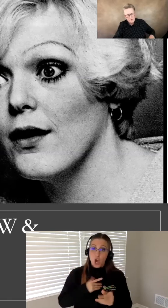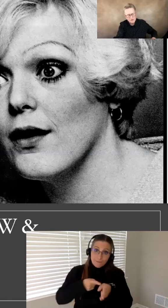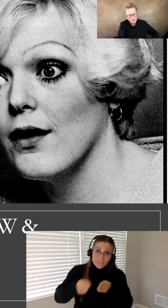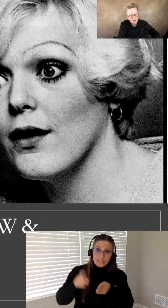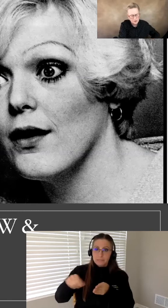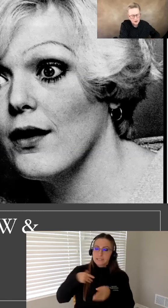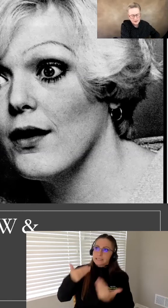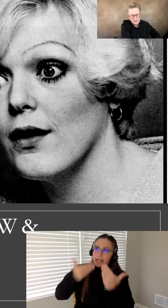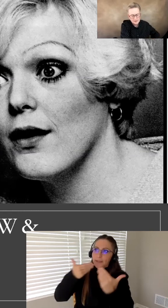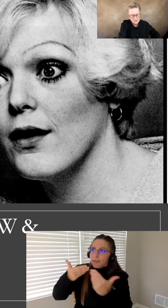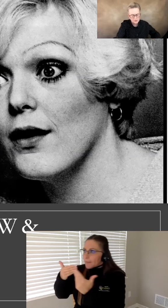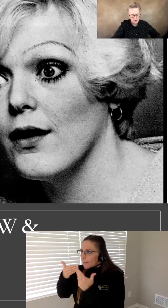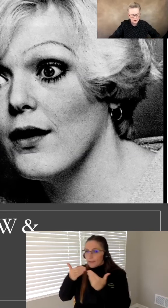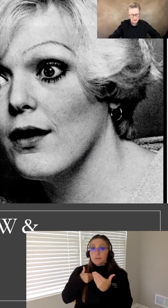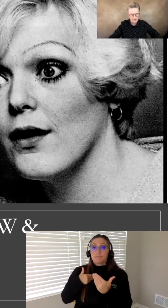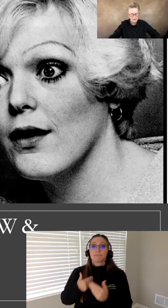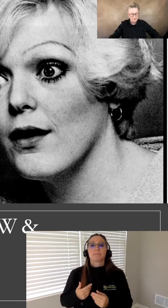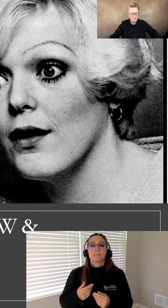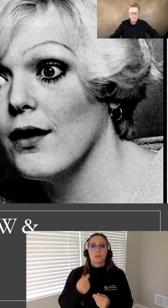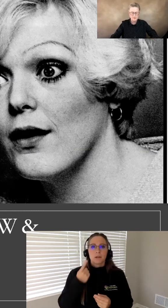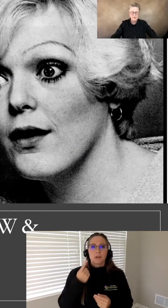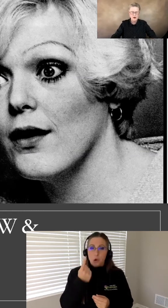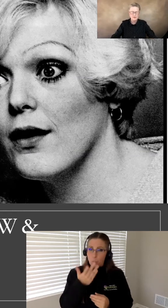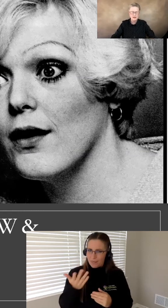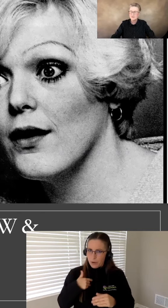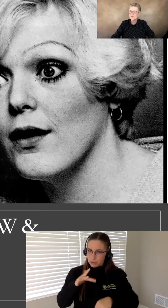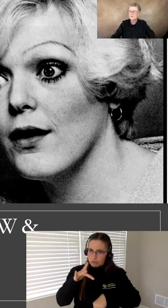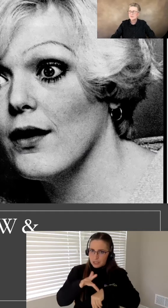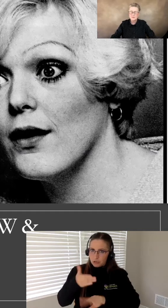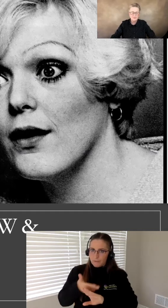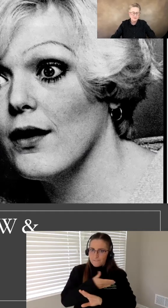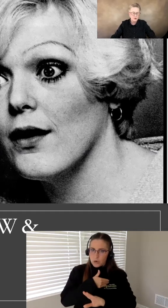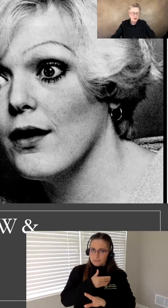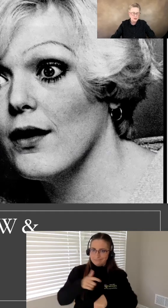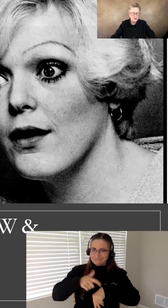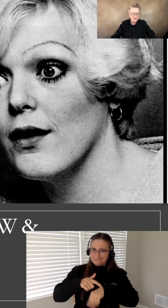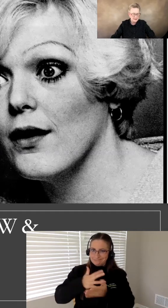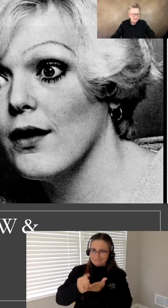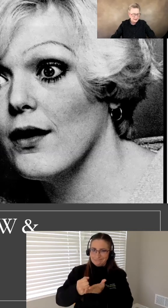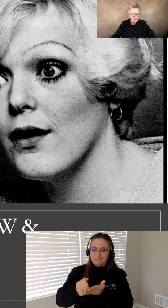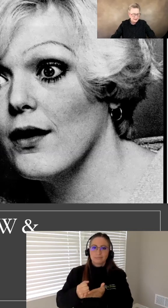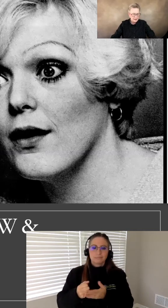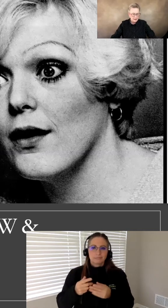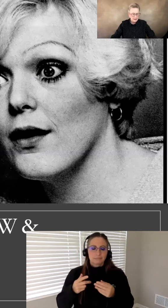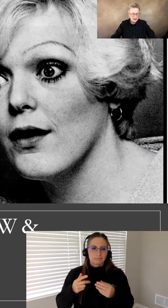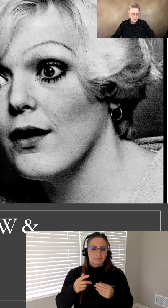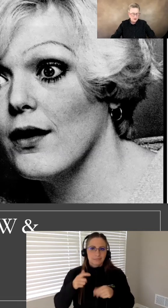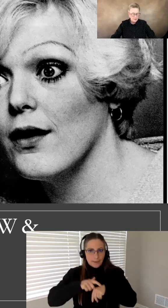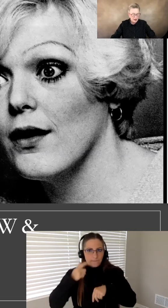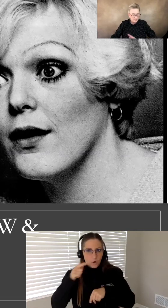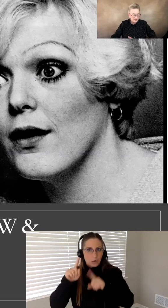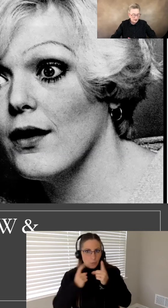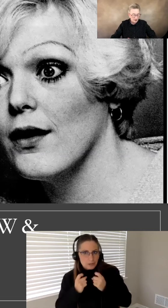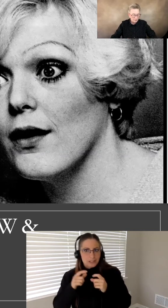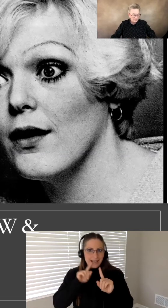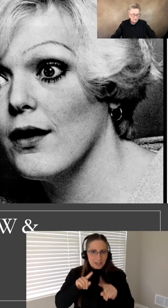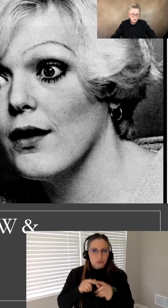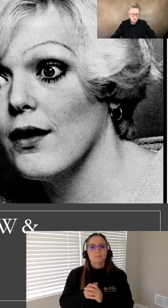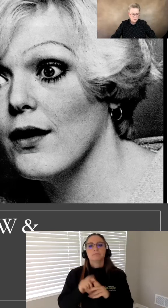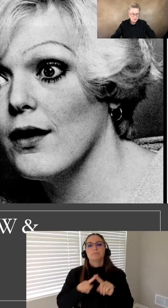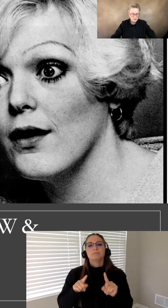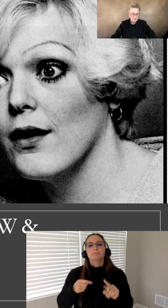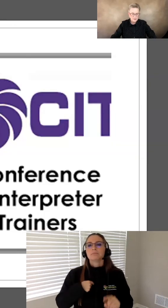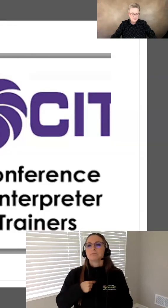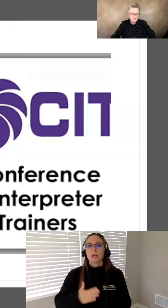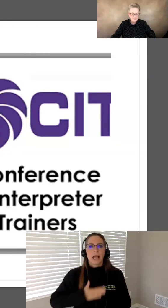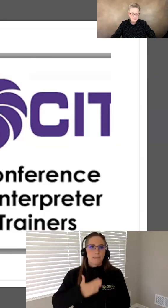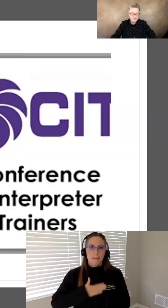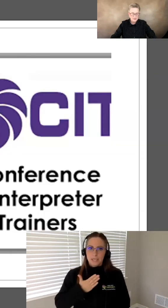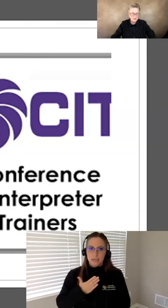field and I want to get to this before I stop for questions and I'm happy to